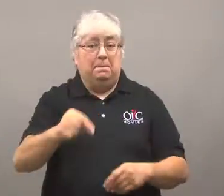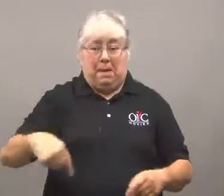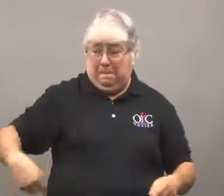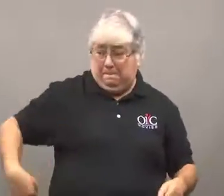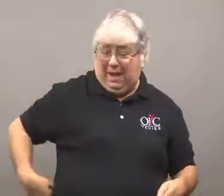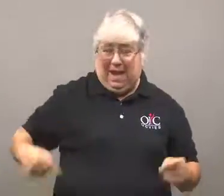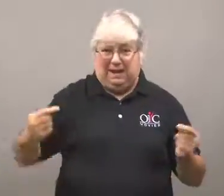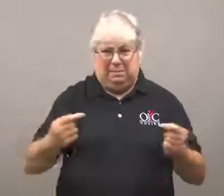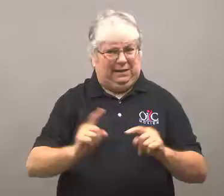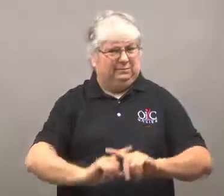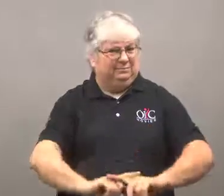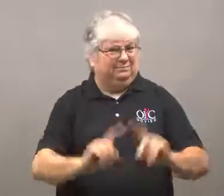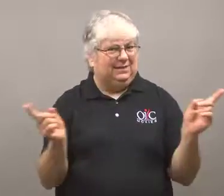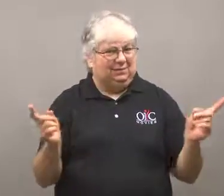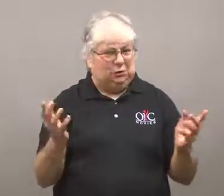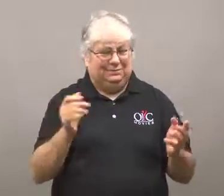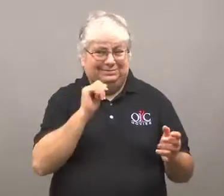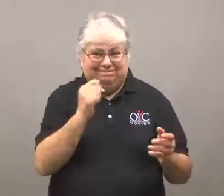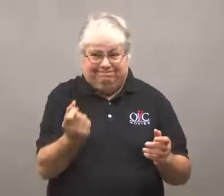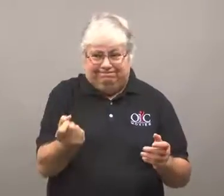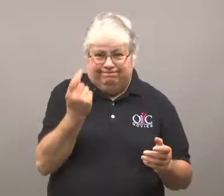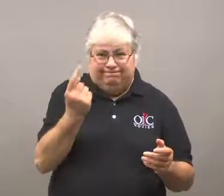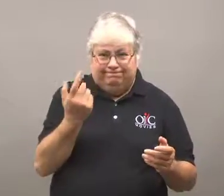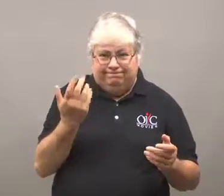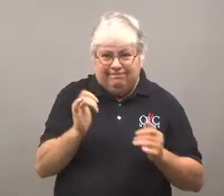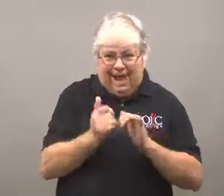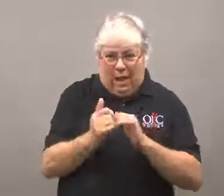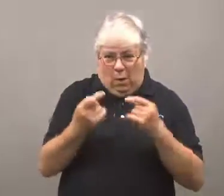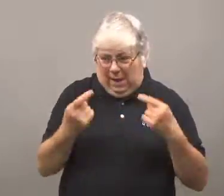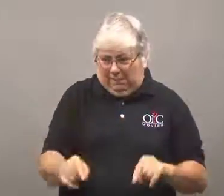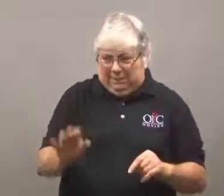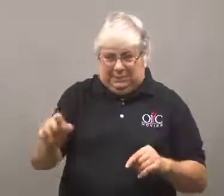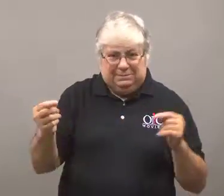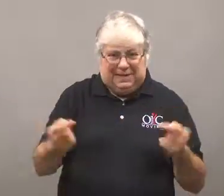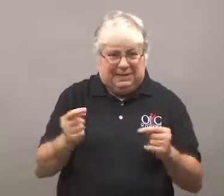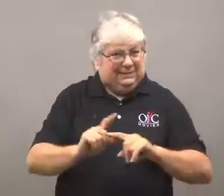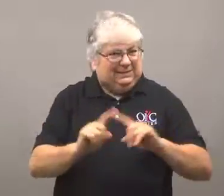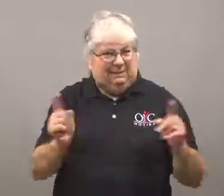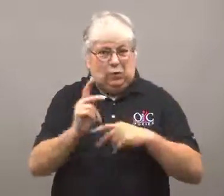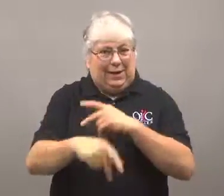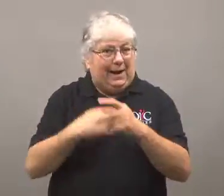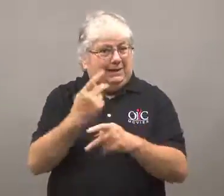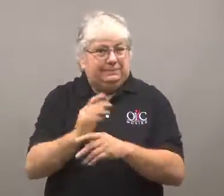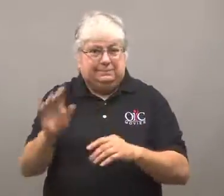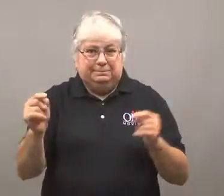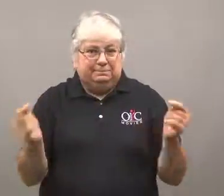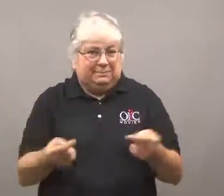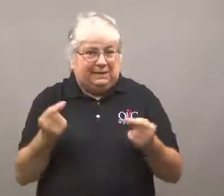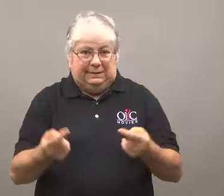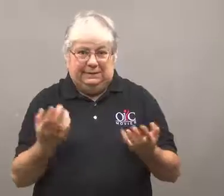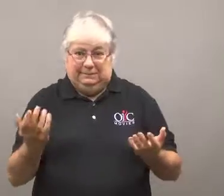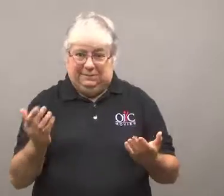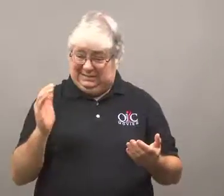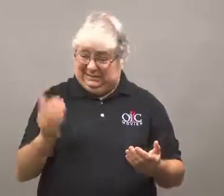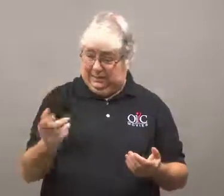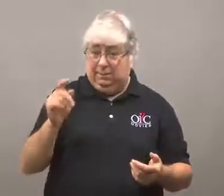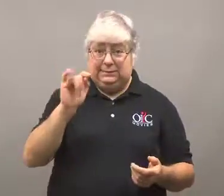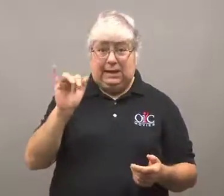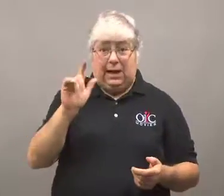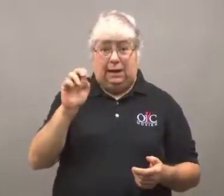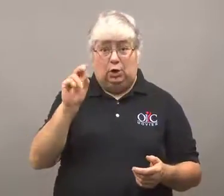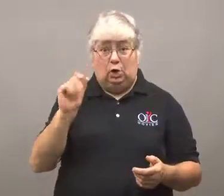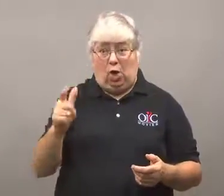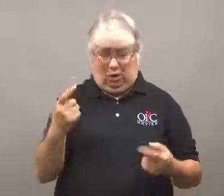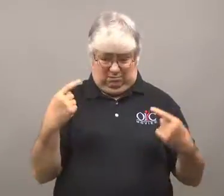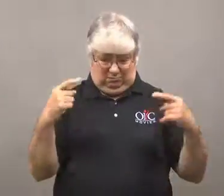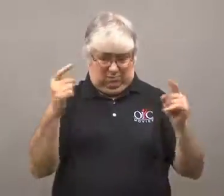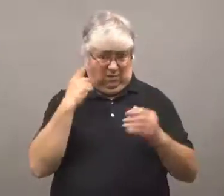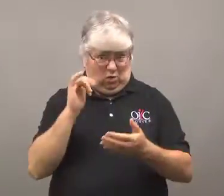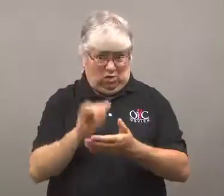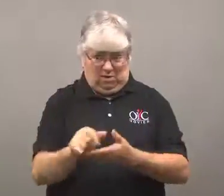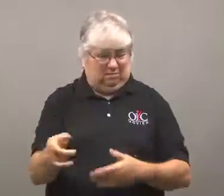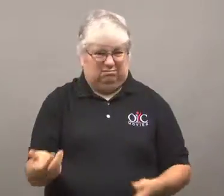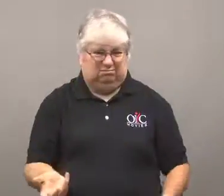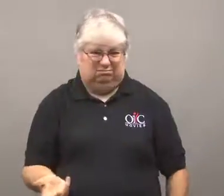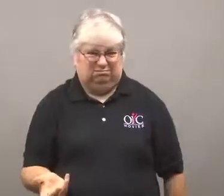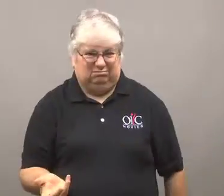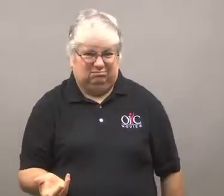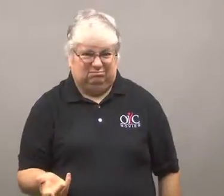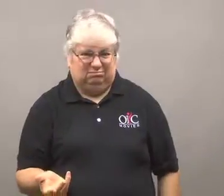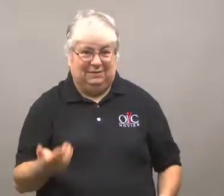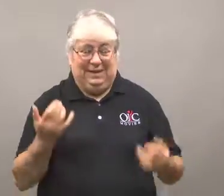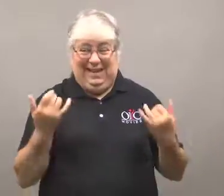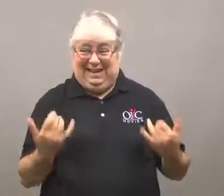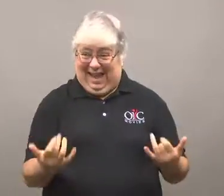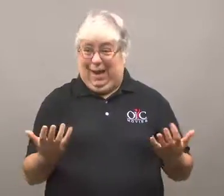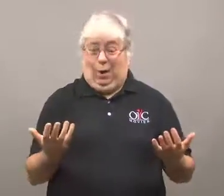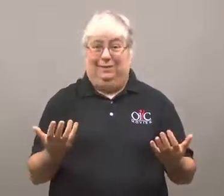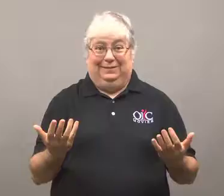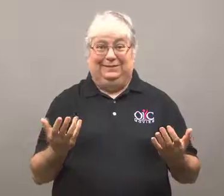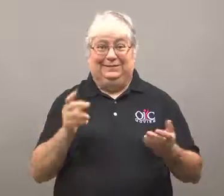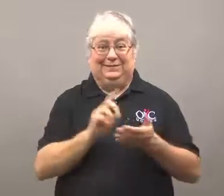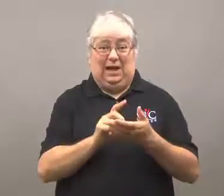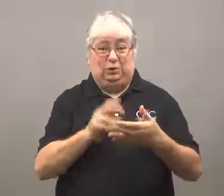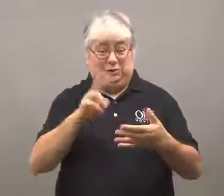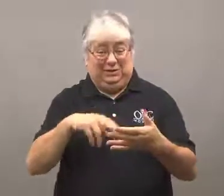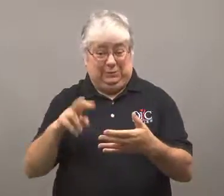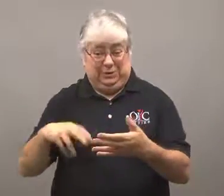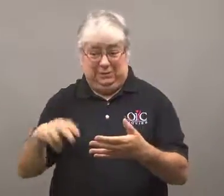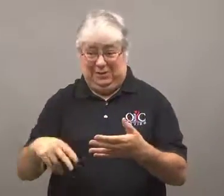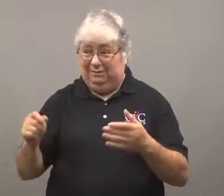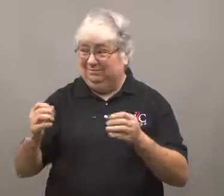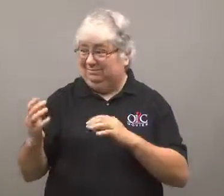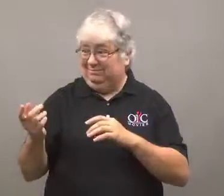But back pain is very different. How it works is not fully understood.